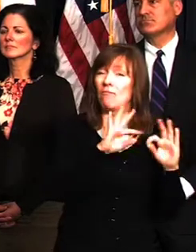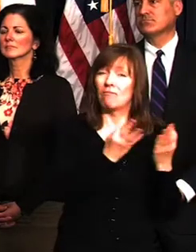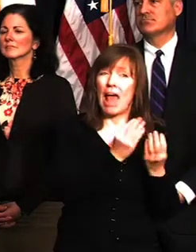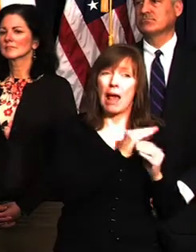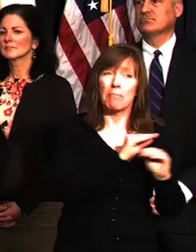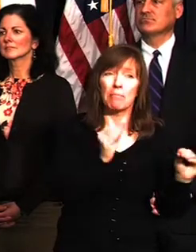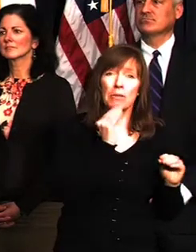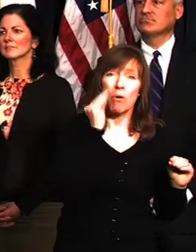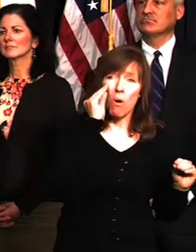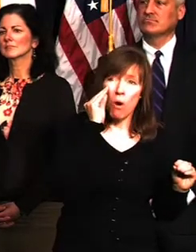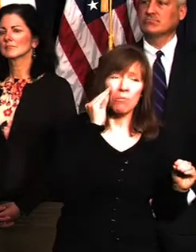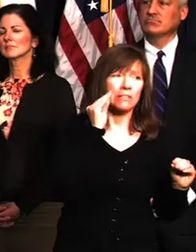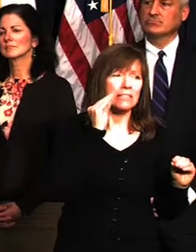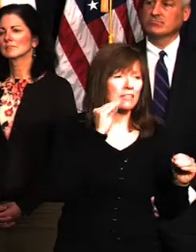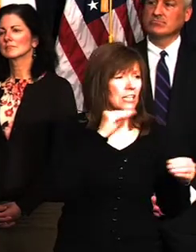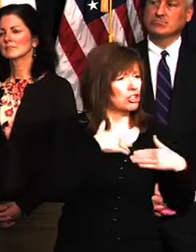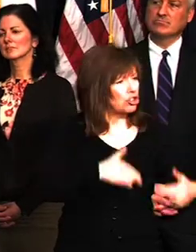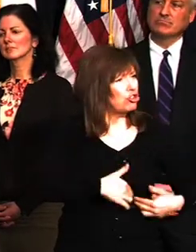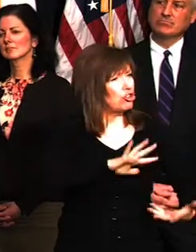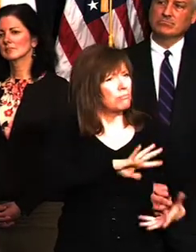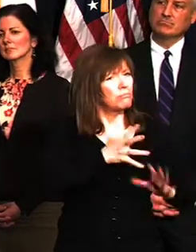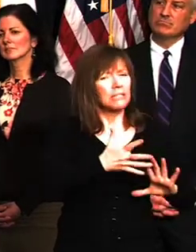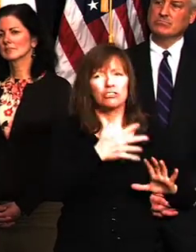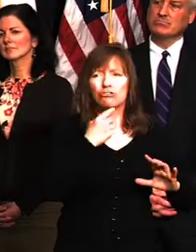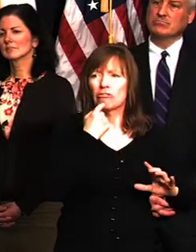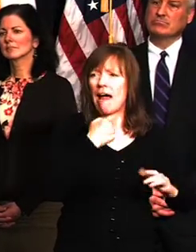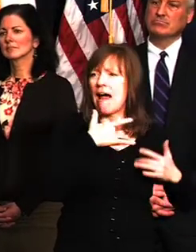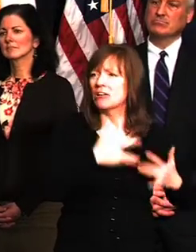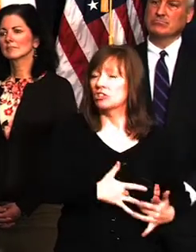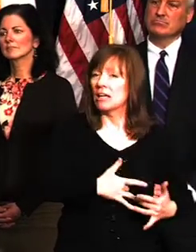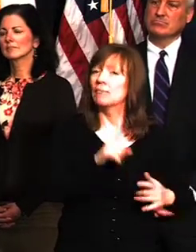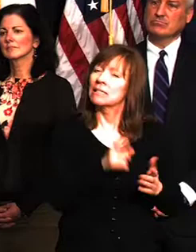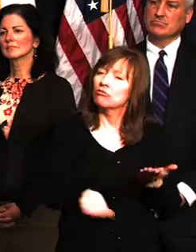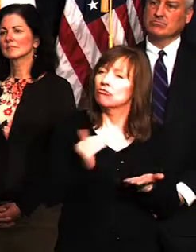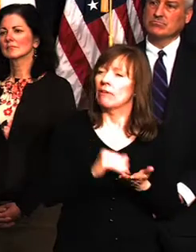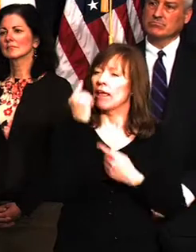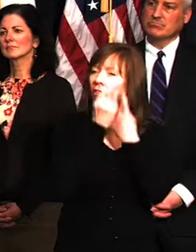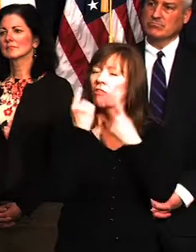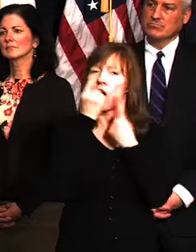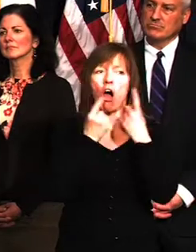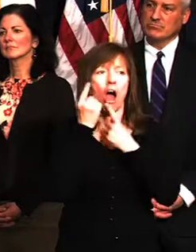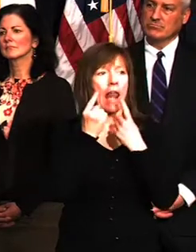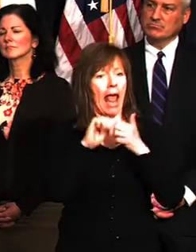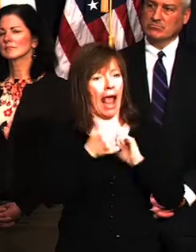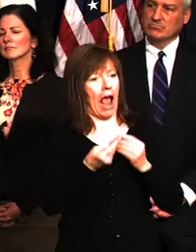must be rethought and reconsidered with respect to how these families are served. As part